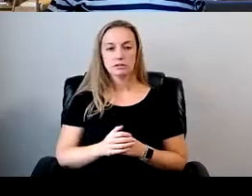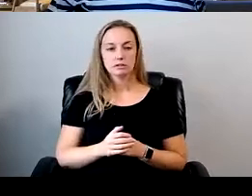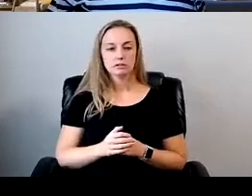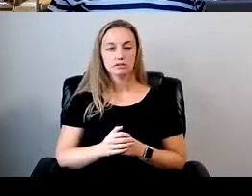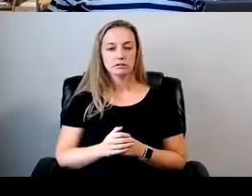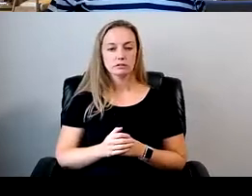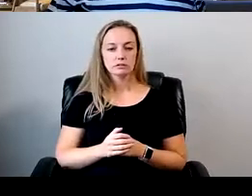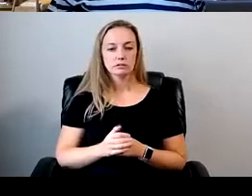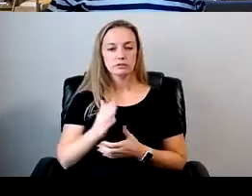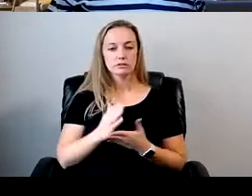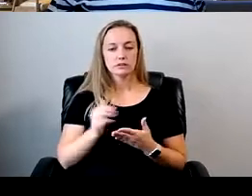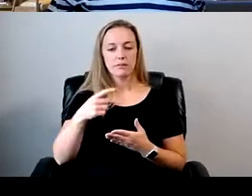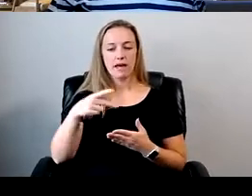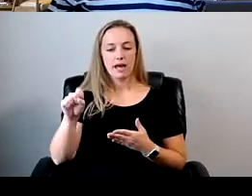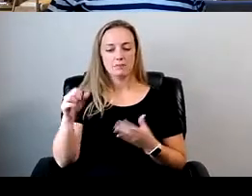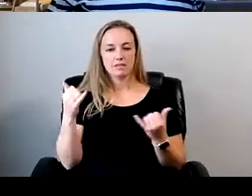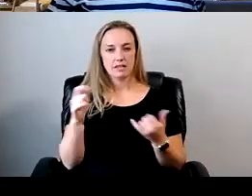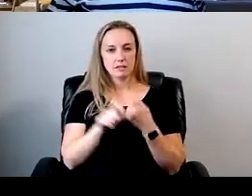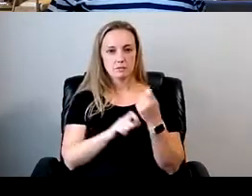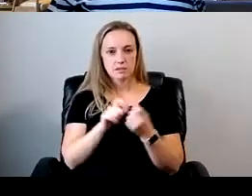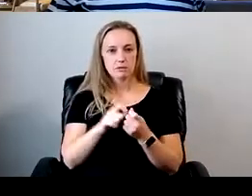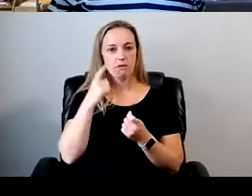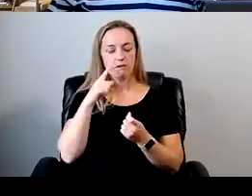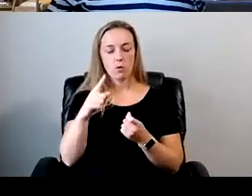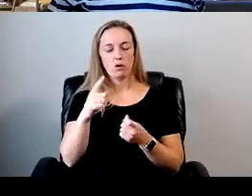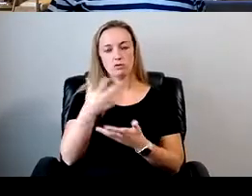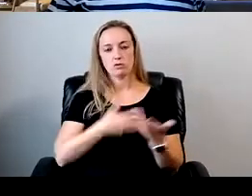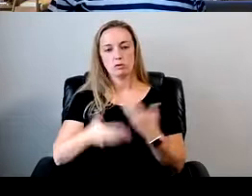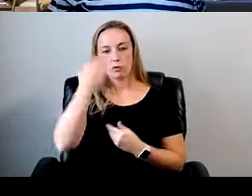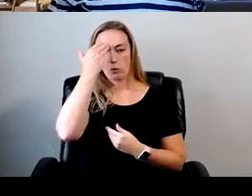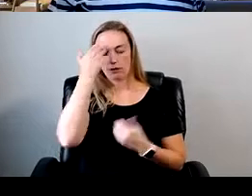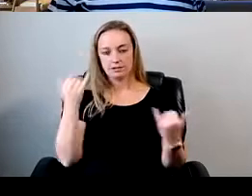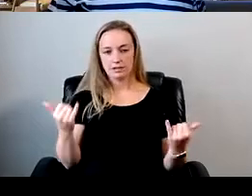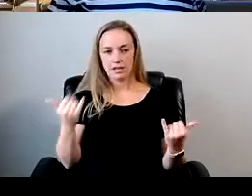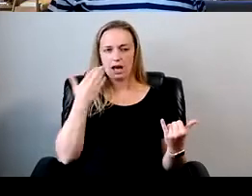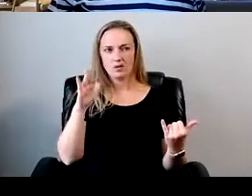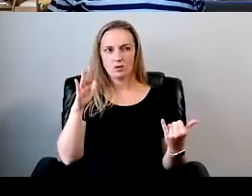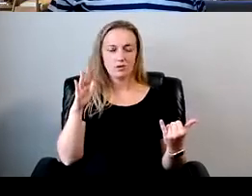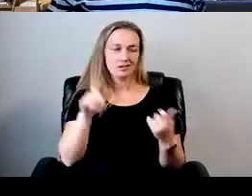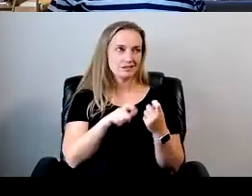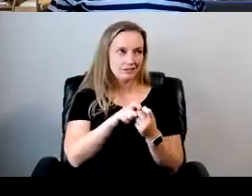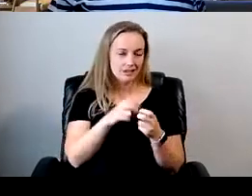There are some apps now that are specifically geared towards social awareness now, I don't know off the top of my head, but if you did a search,